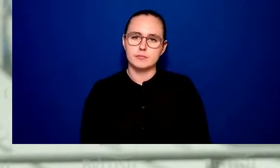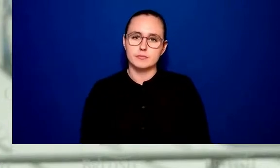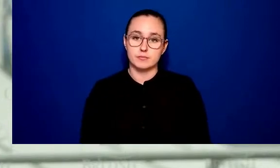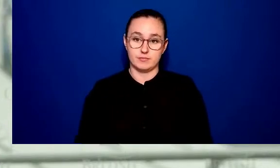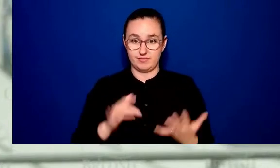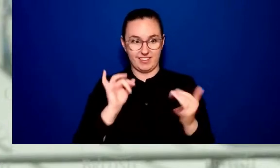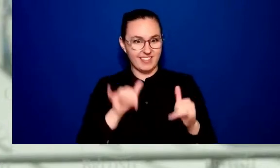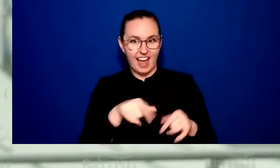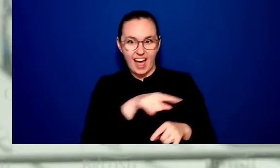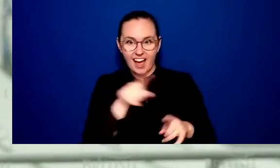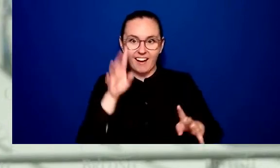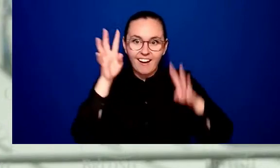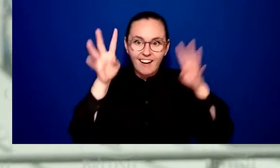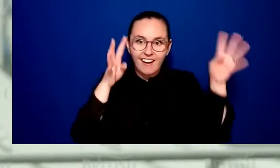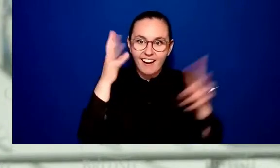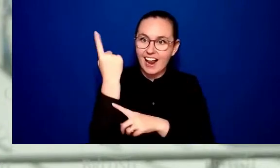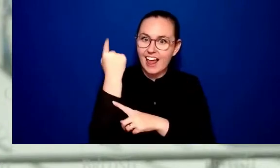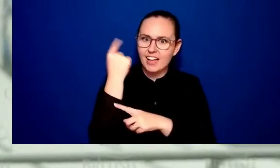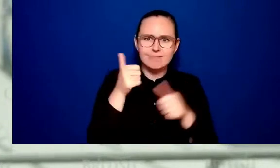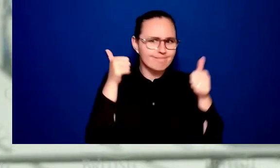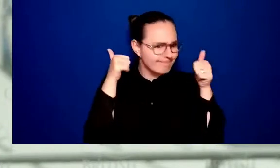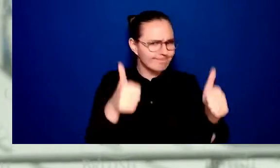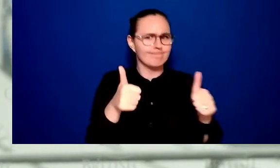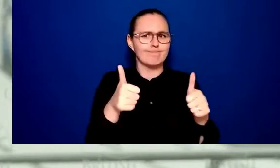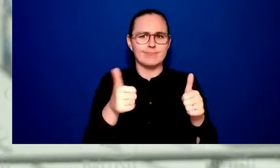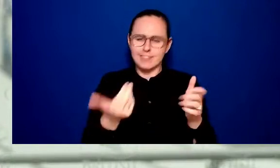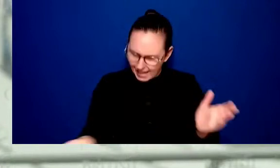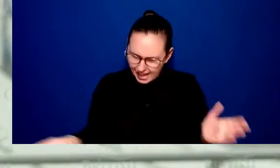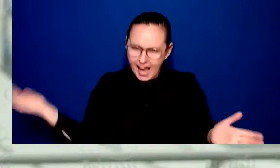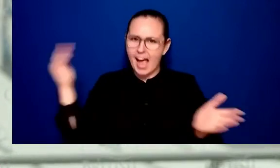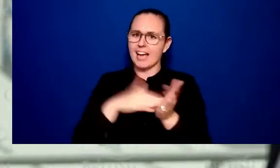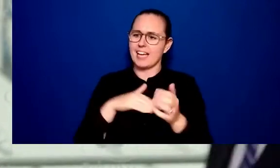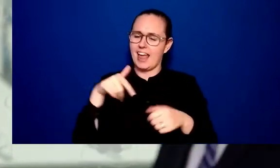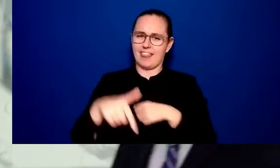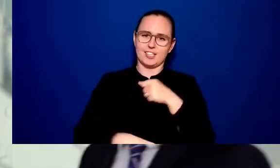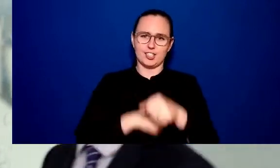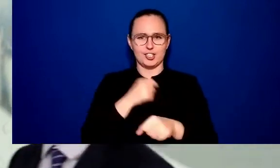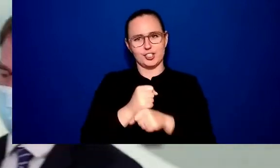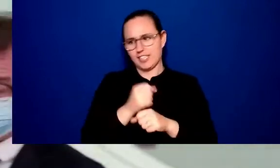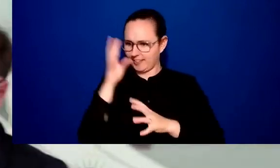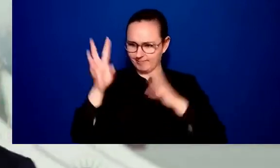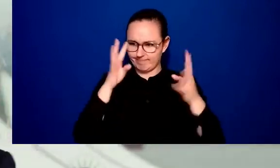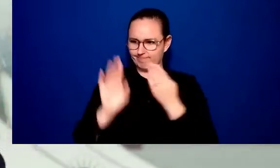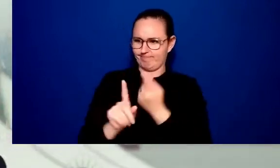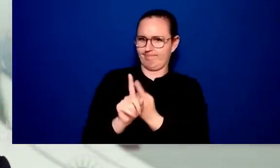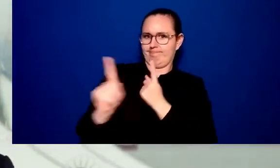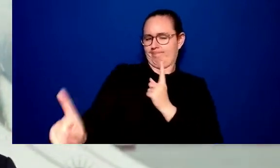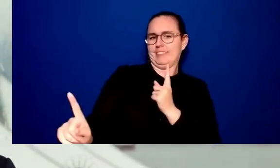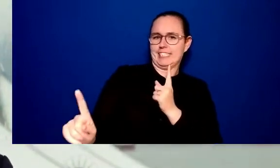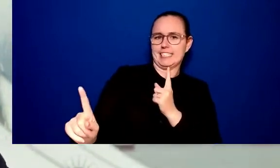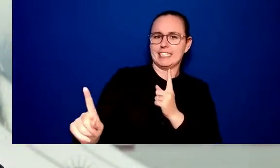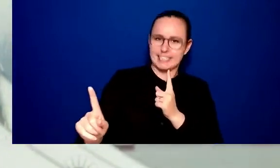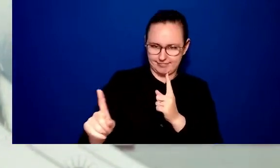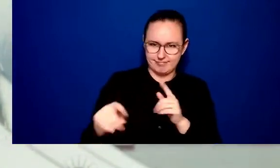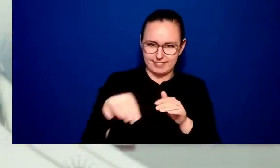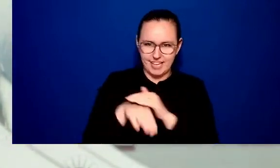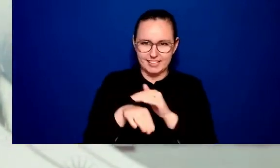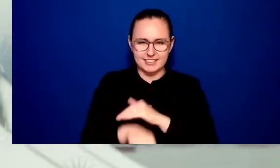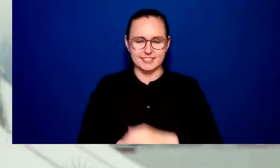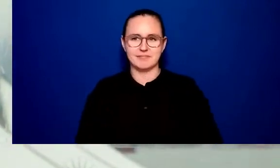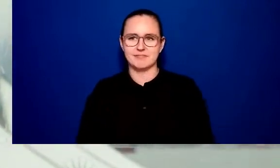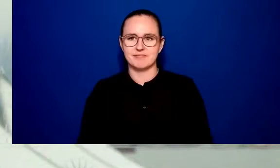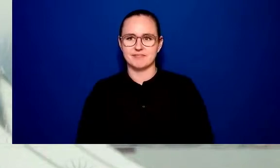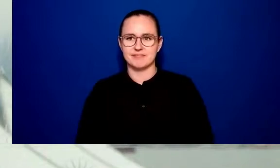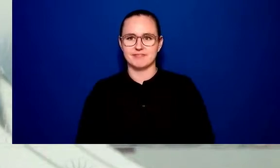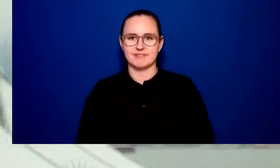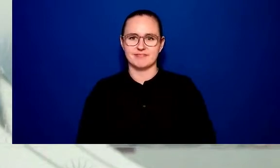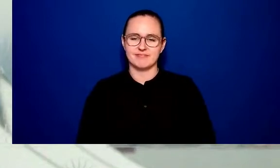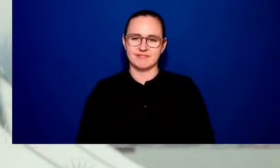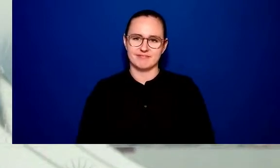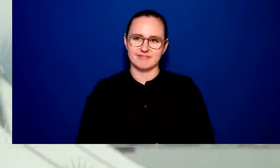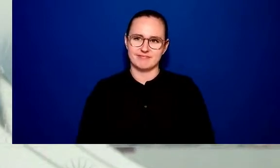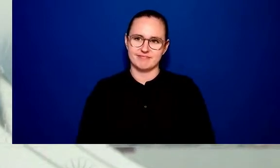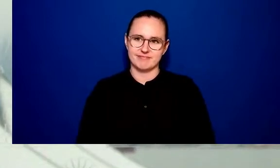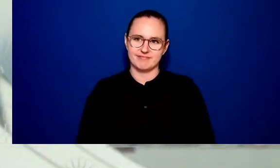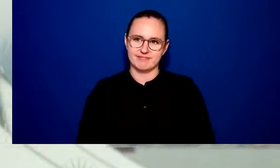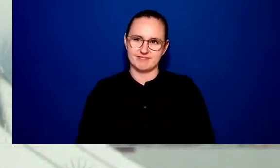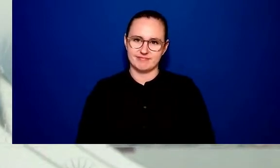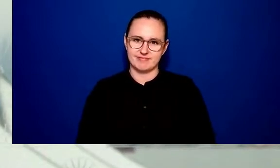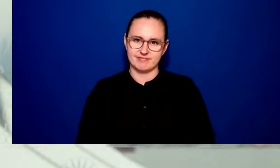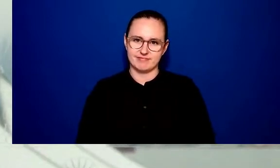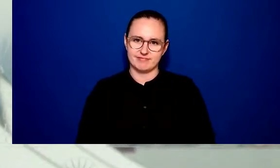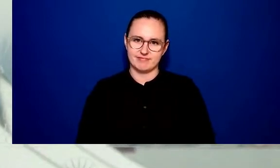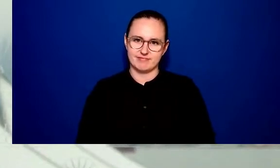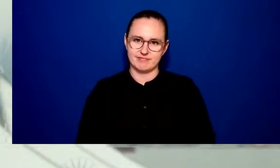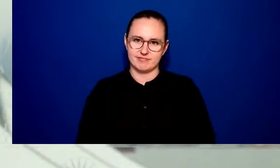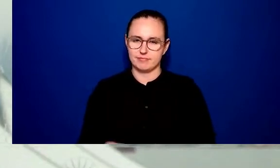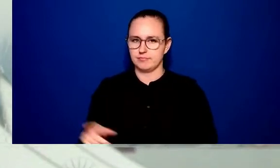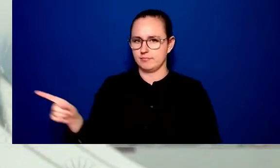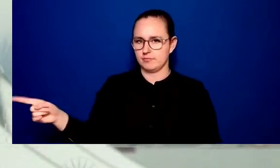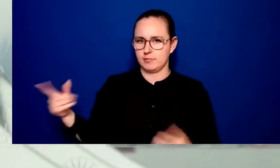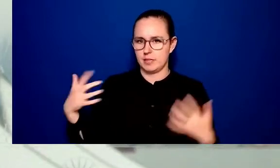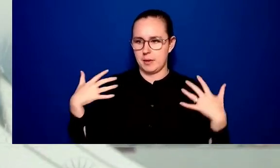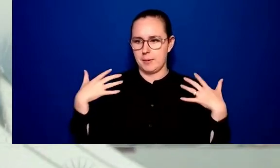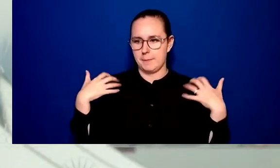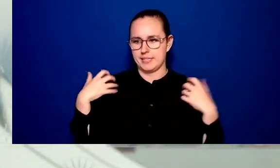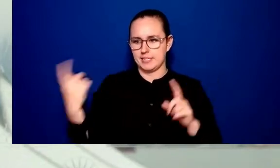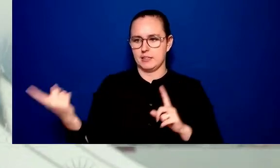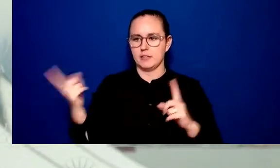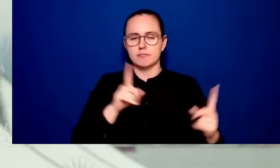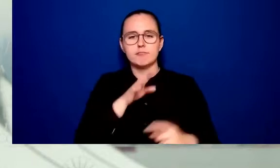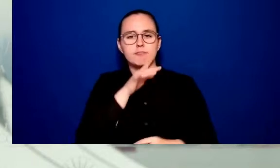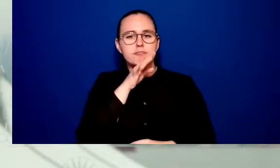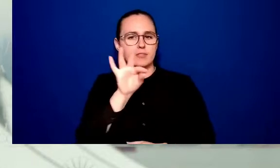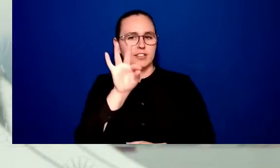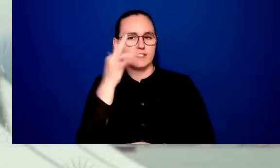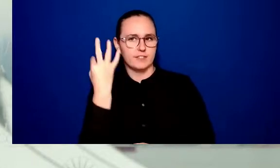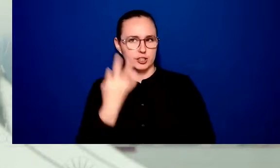again this year. We have 15